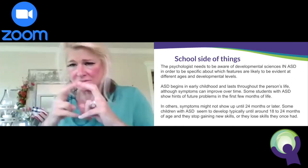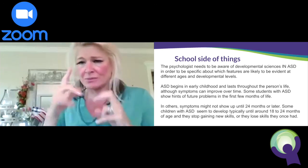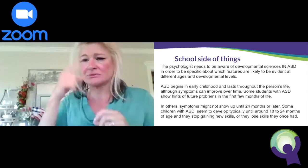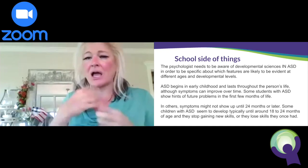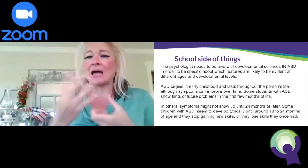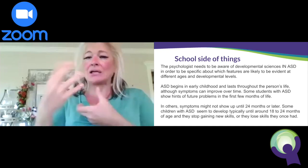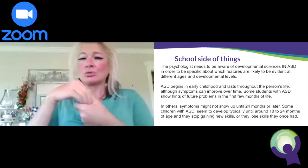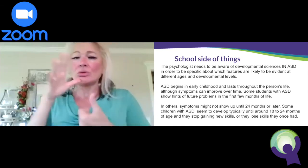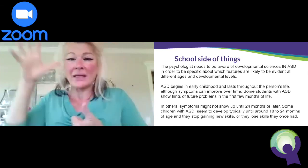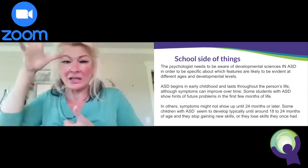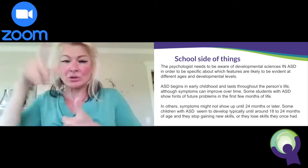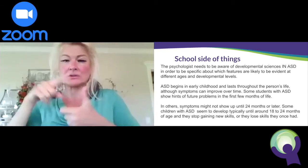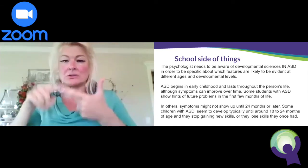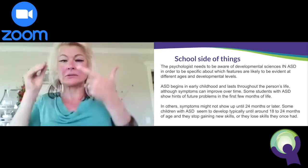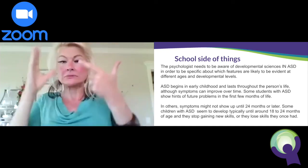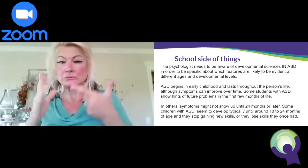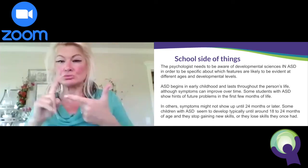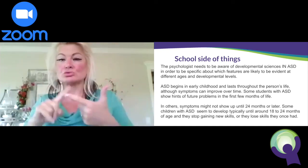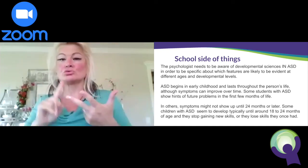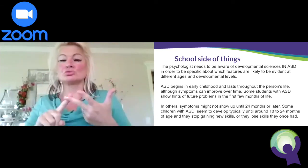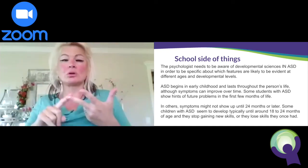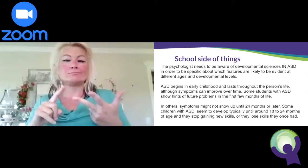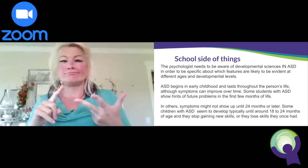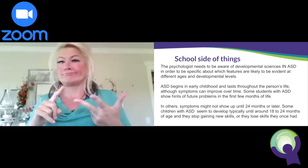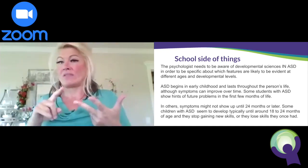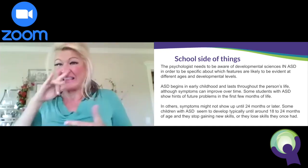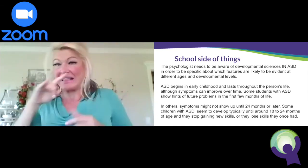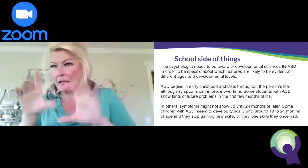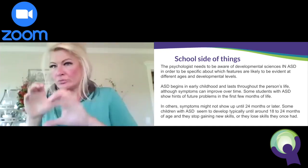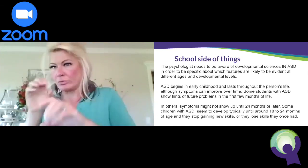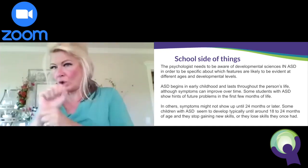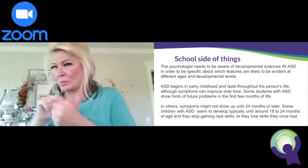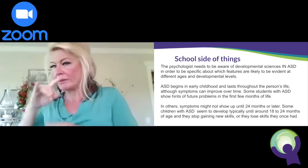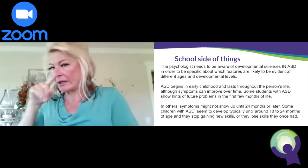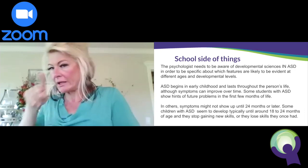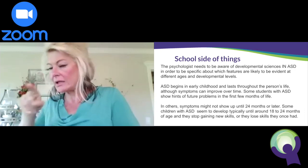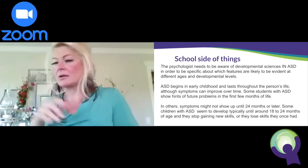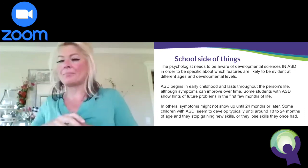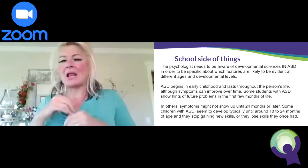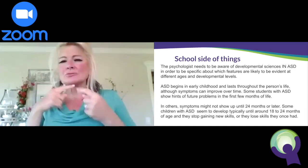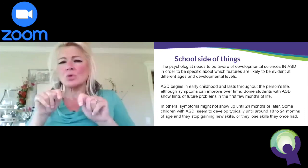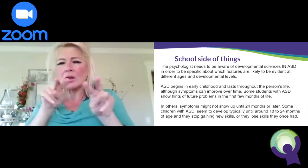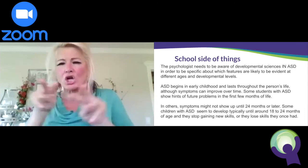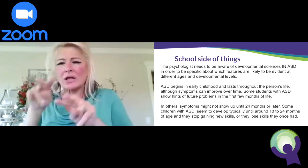week to do. I really sit down and assess them. I include the parents, the teachers the kids, I work with the kids.